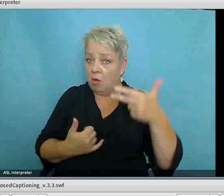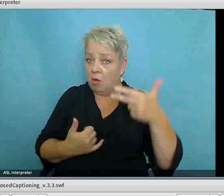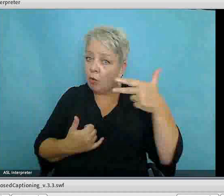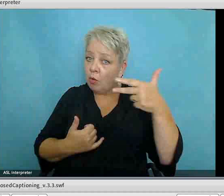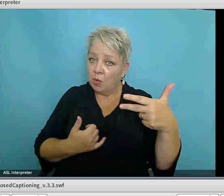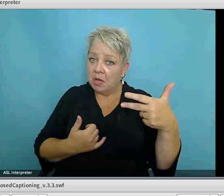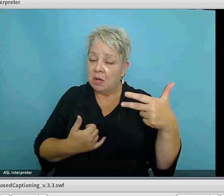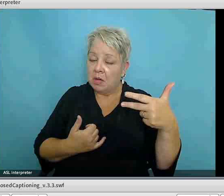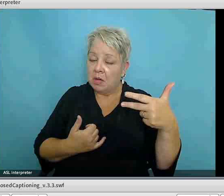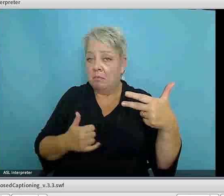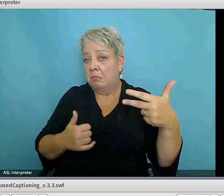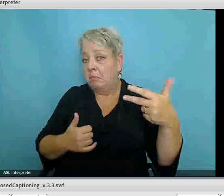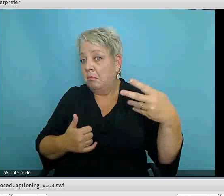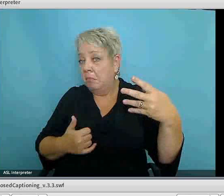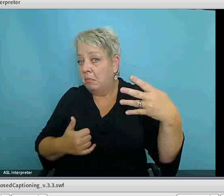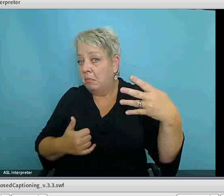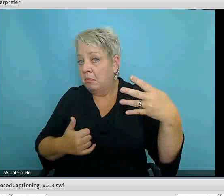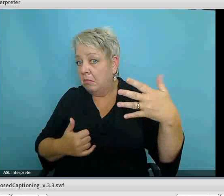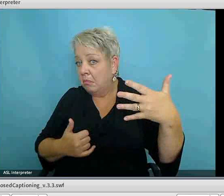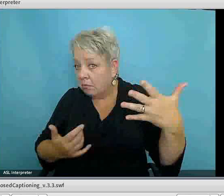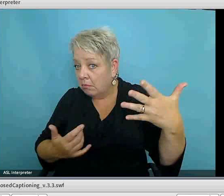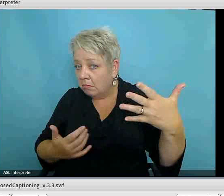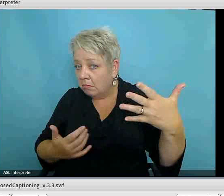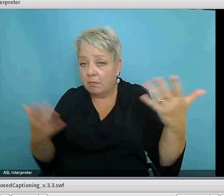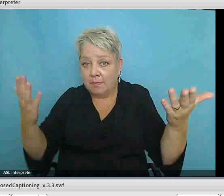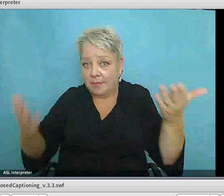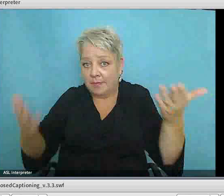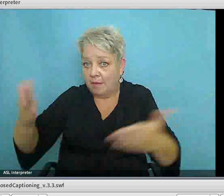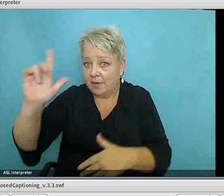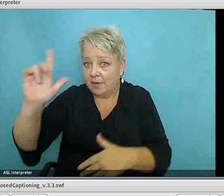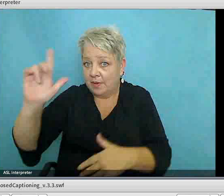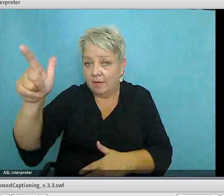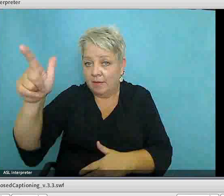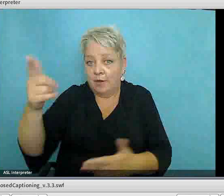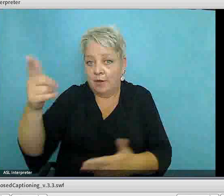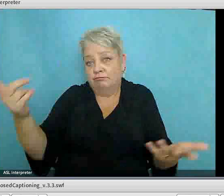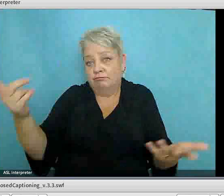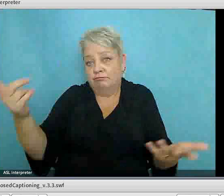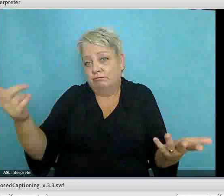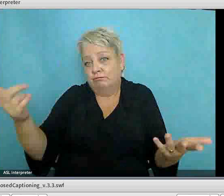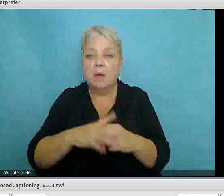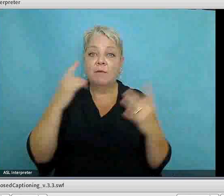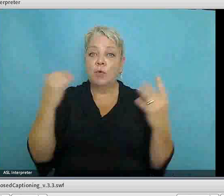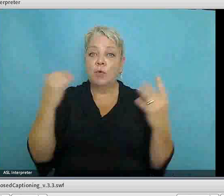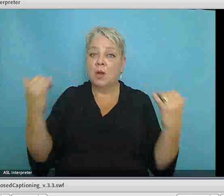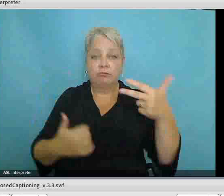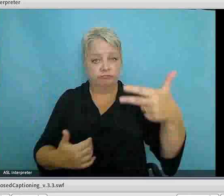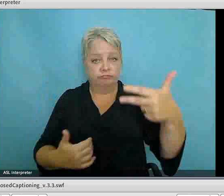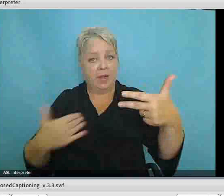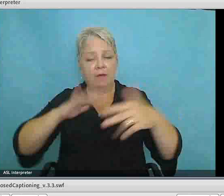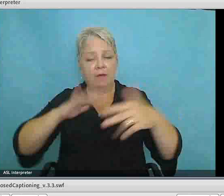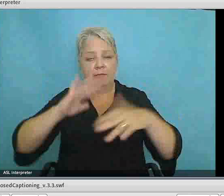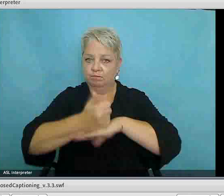And you know, as -- I think that, you know, success will breed success, and we're hoping